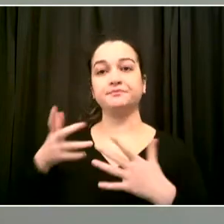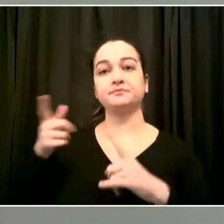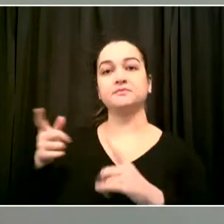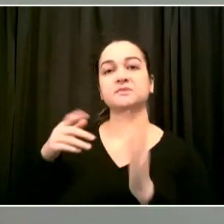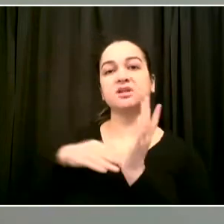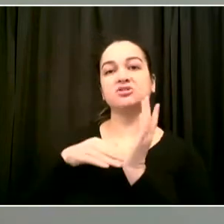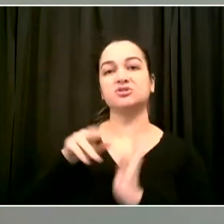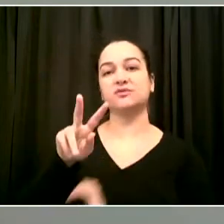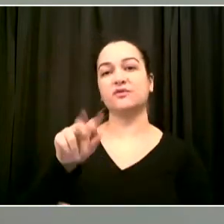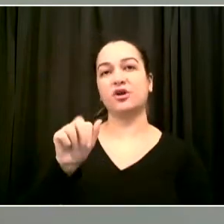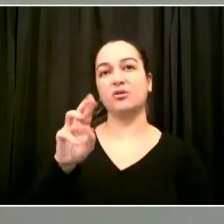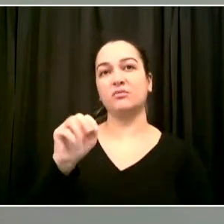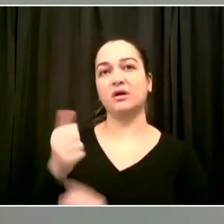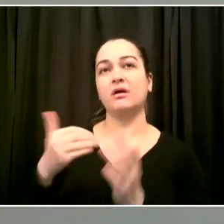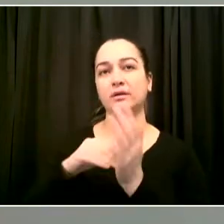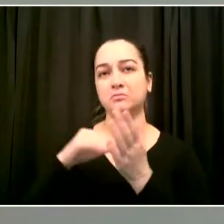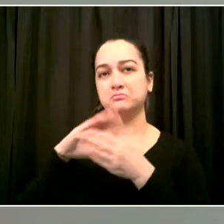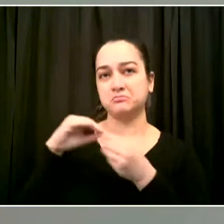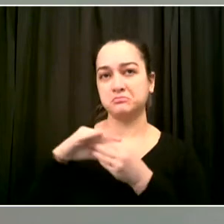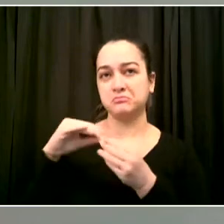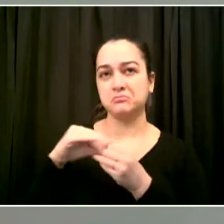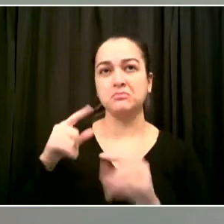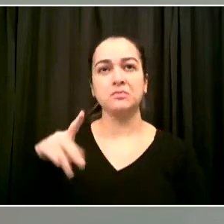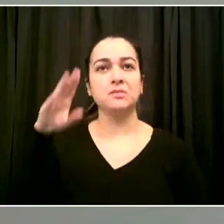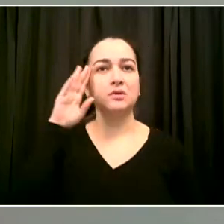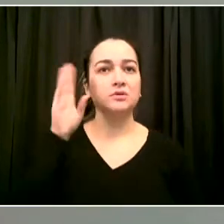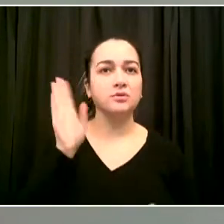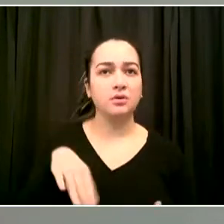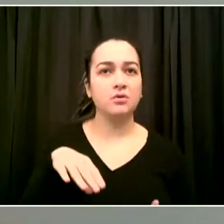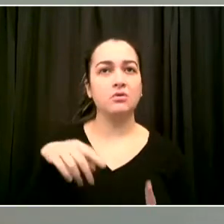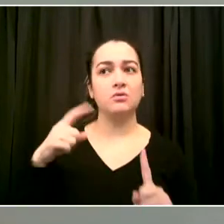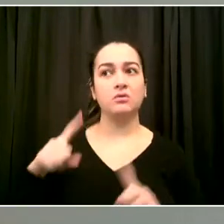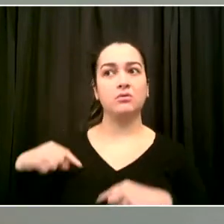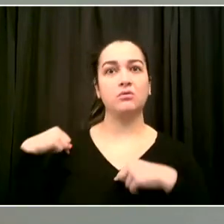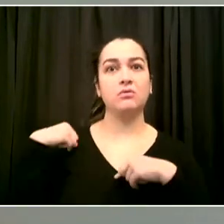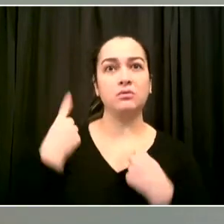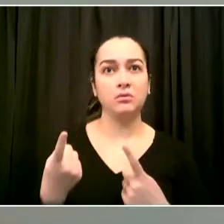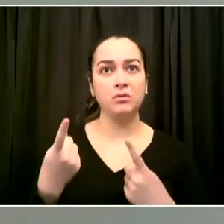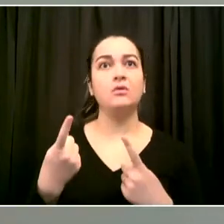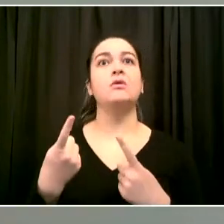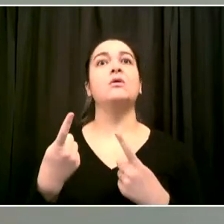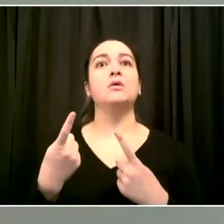WORKING INCREDIBLY INTENSIVELY ON IMPROVING OUR ABILITY TO